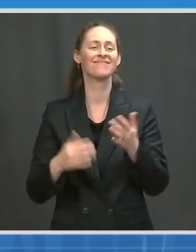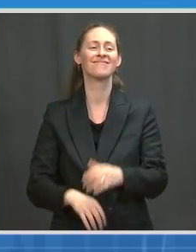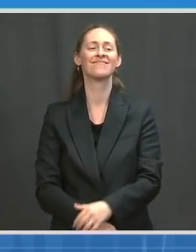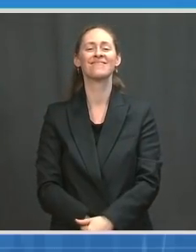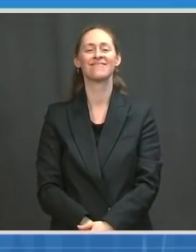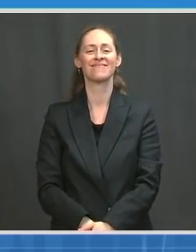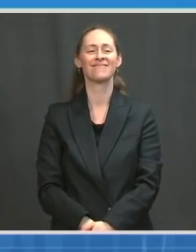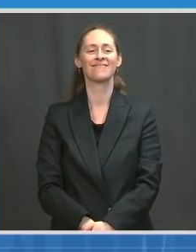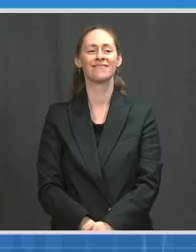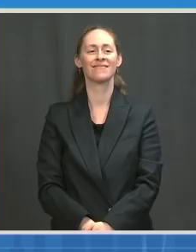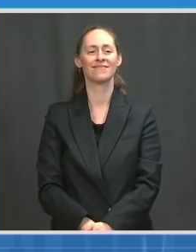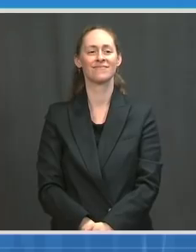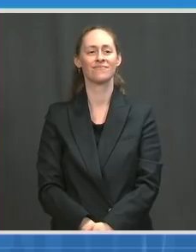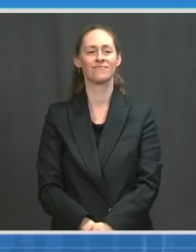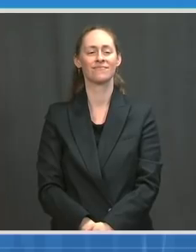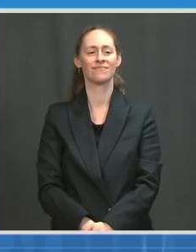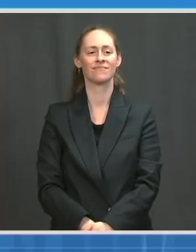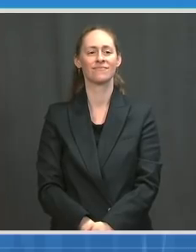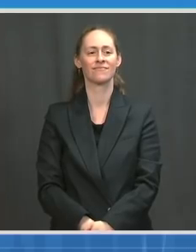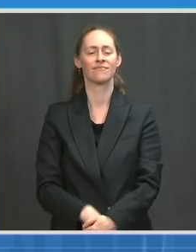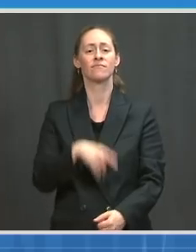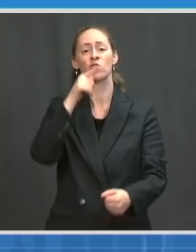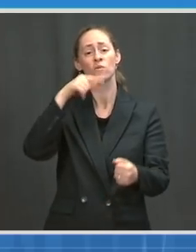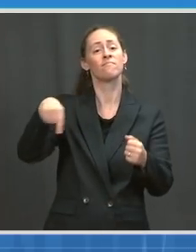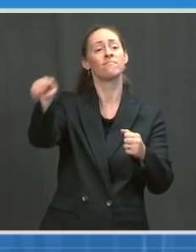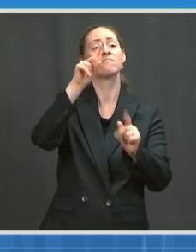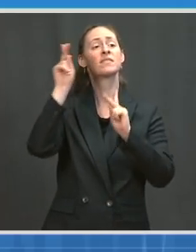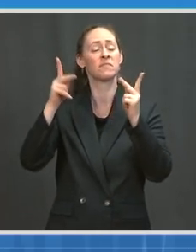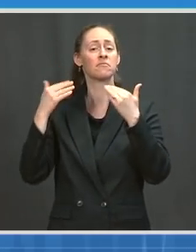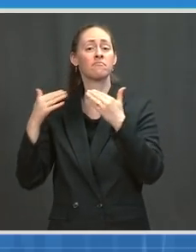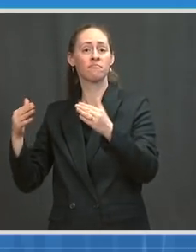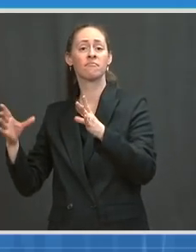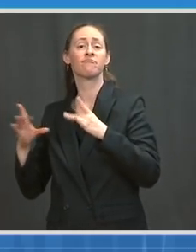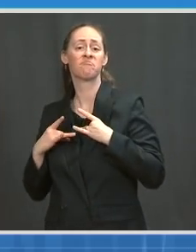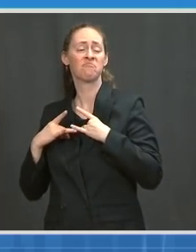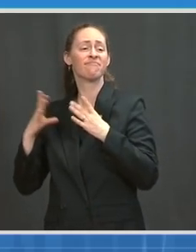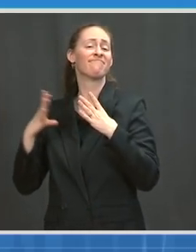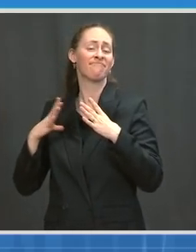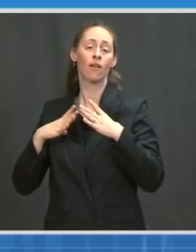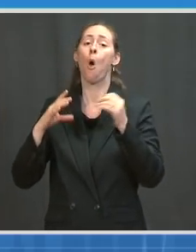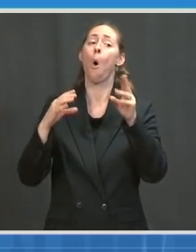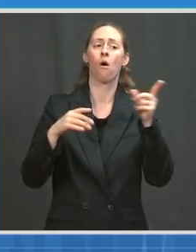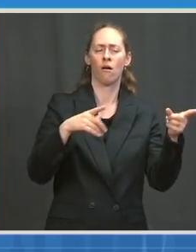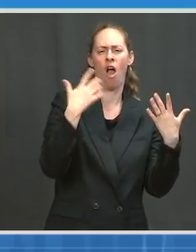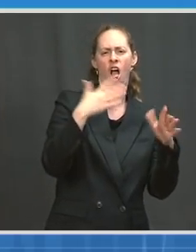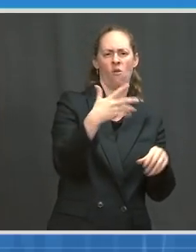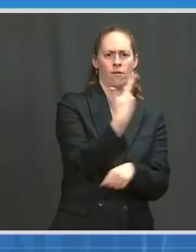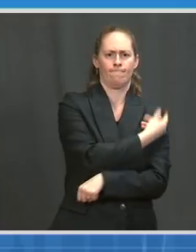In other words, two doses of an mRNA gave antibody titers up to 10 times